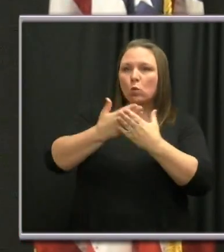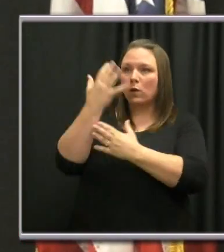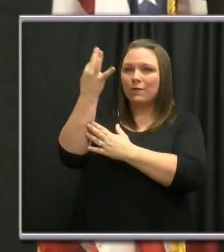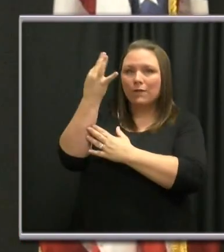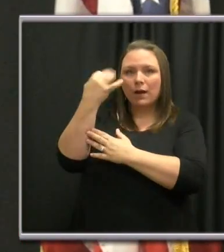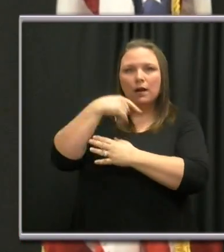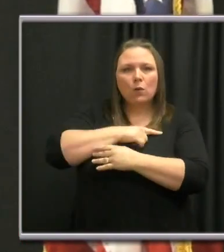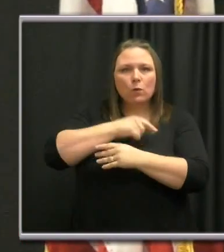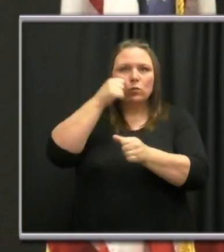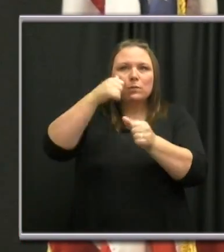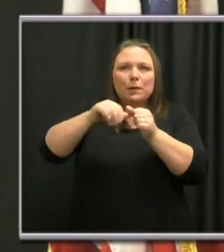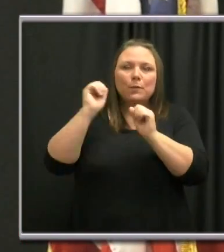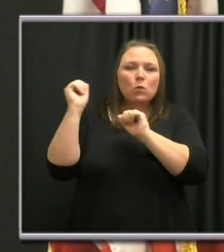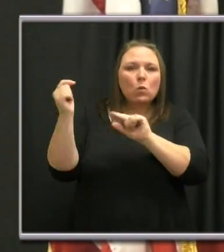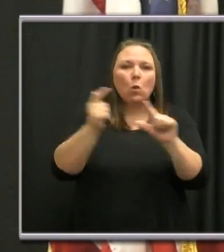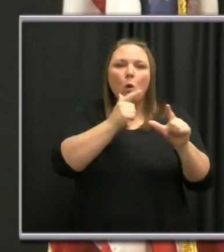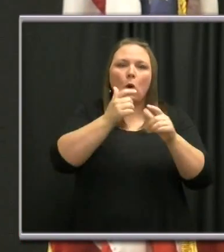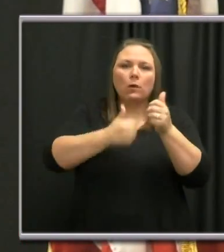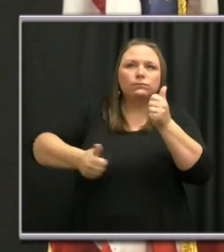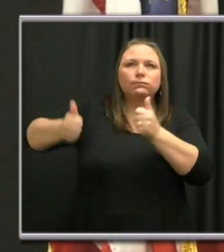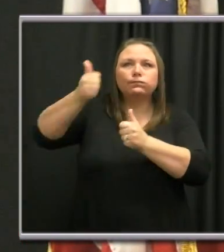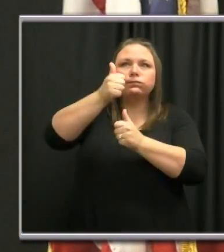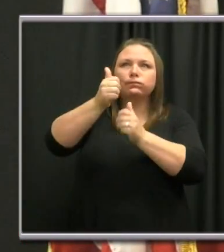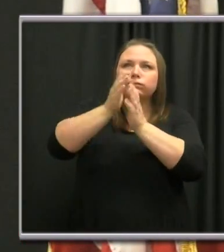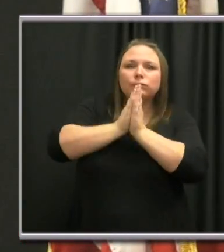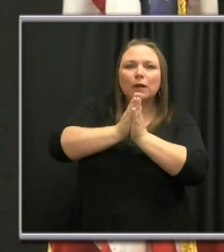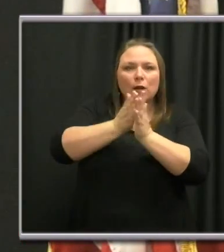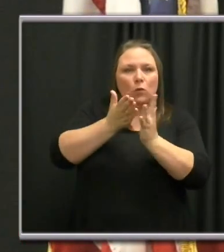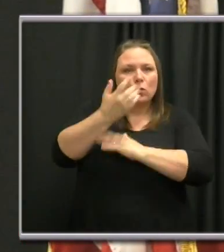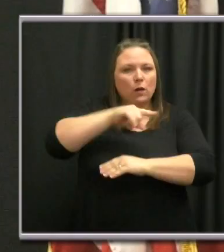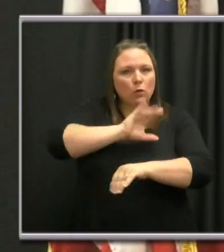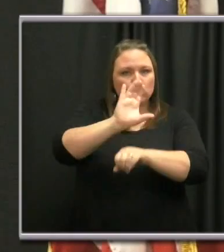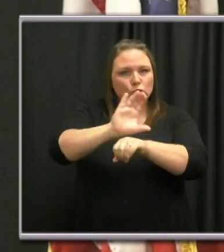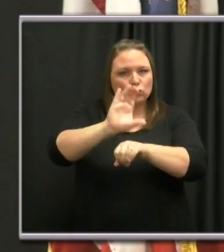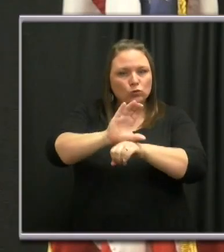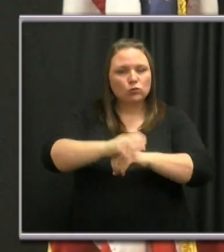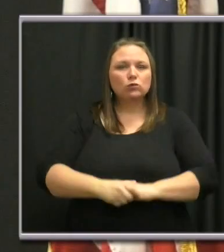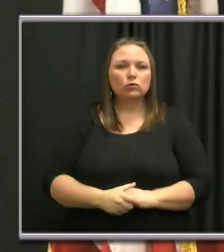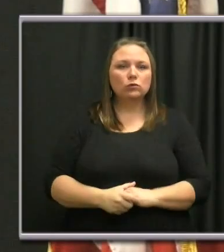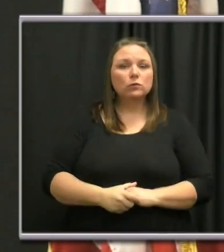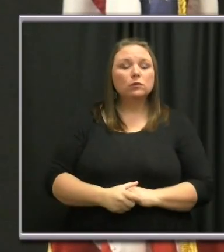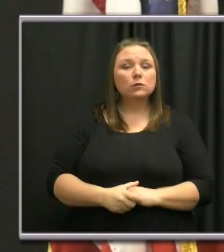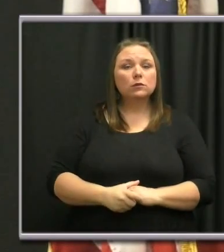ON GOOD FRIDAY WE KEEP IN MIND ALL OUR CIVIL AUTHORITIES